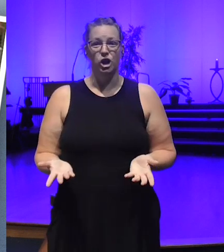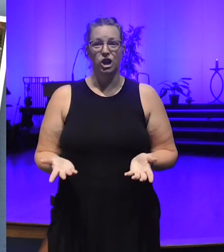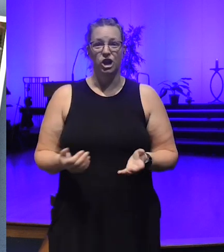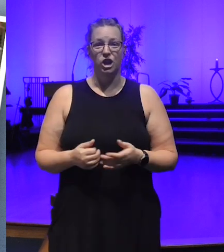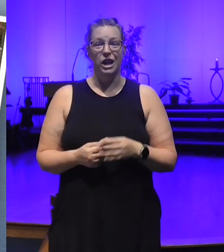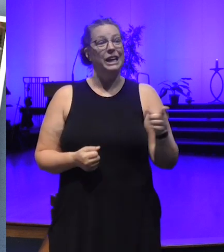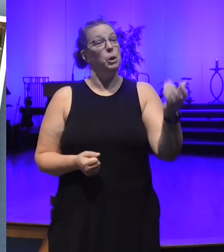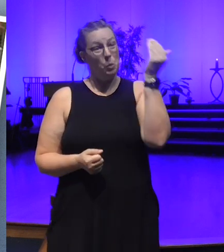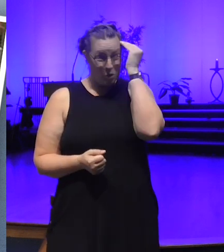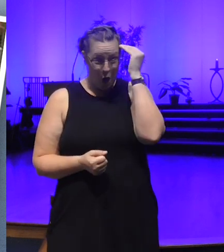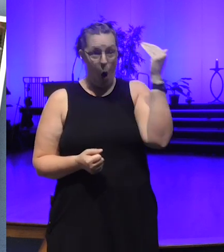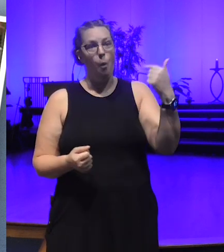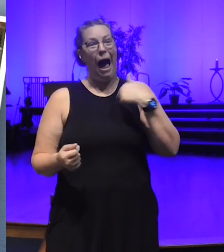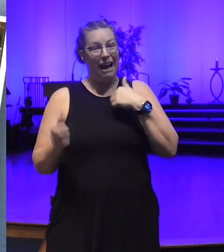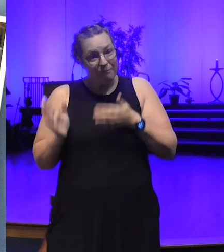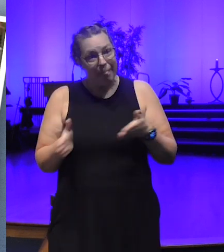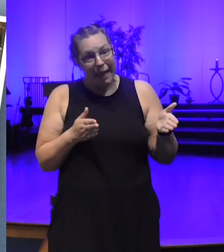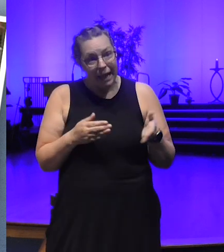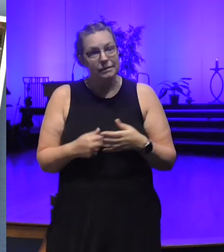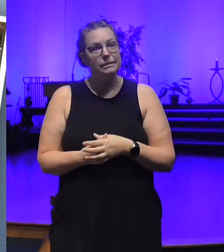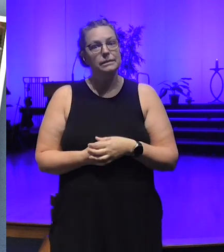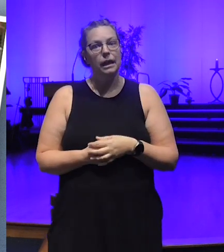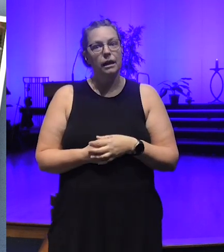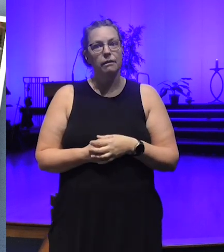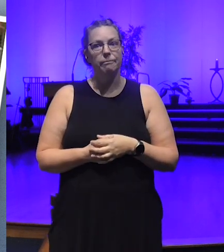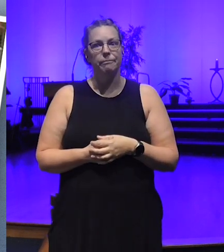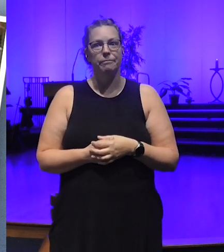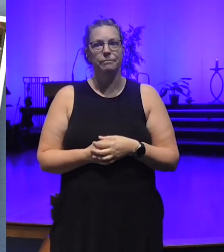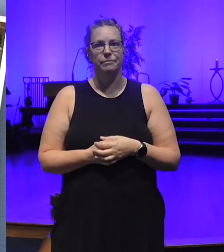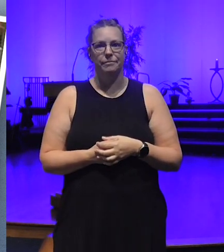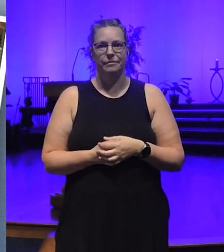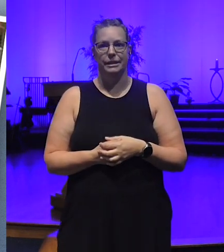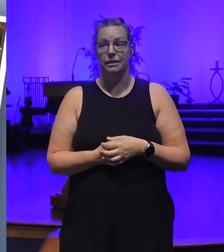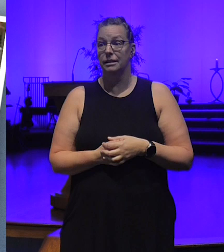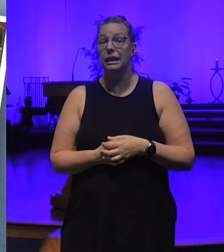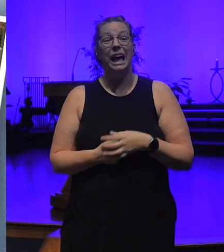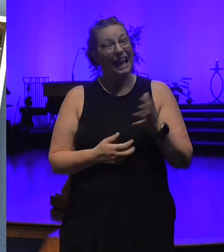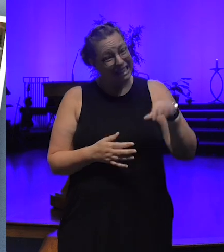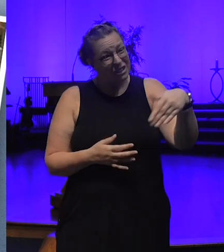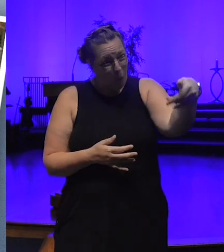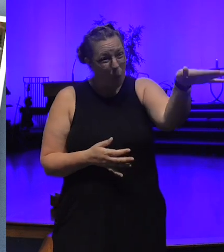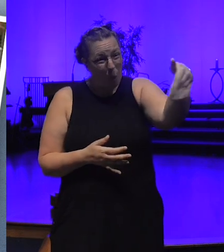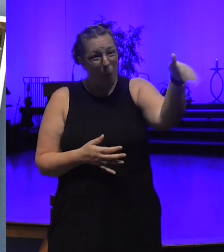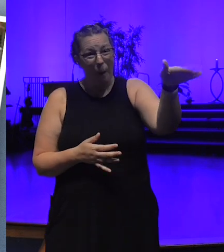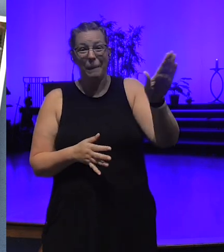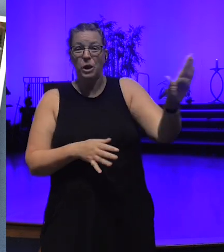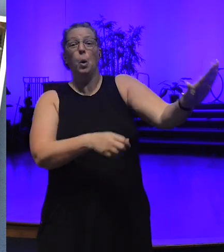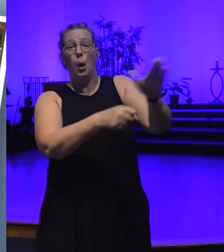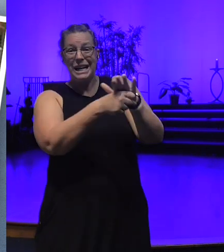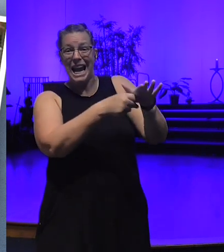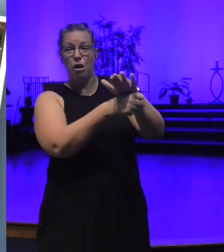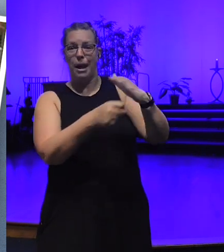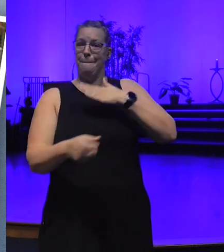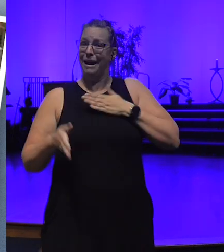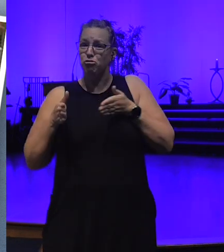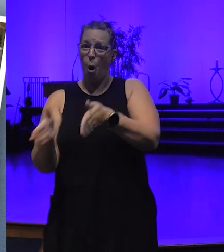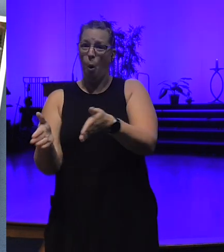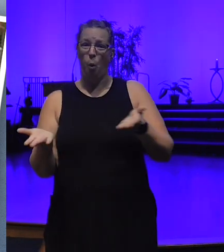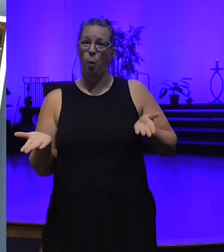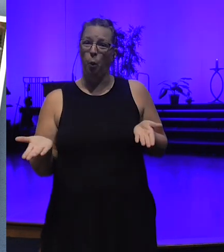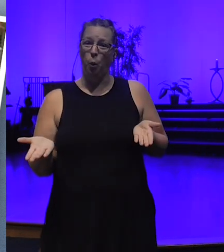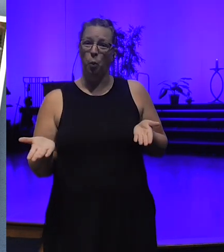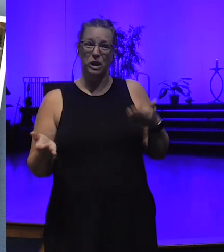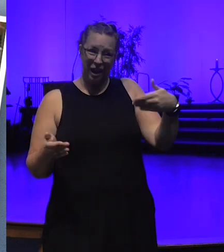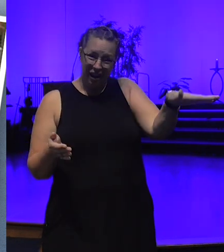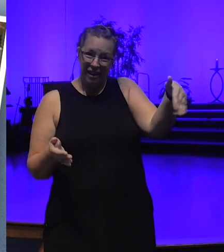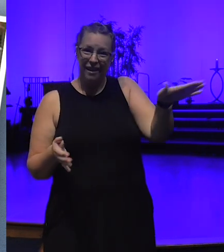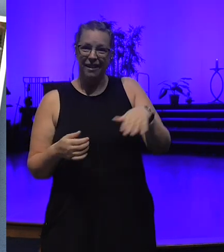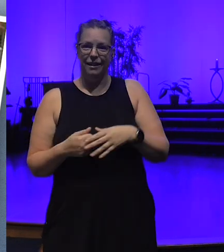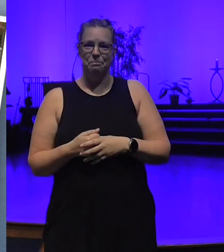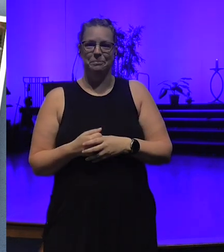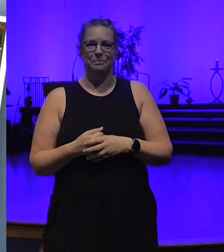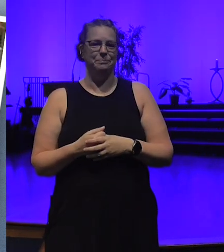don't you know I have plans you got to go back to your area this is my road and yet with a